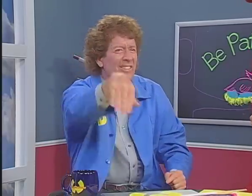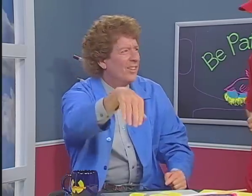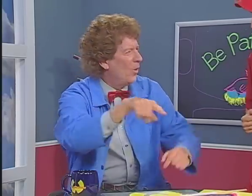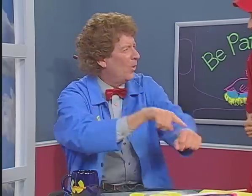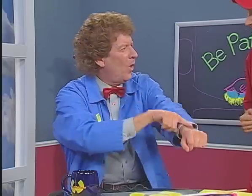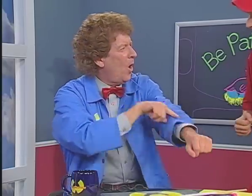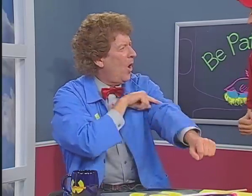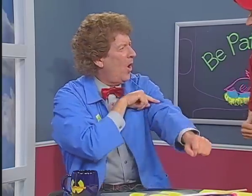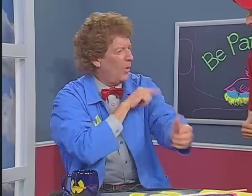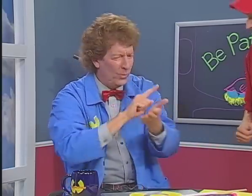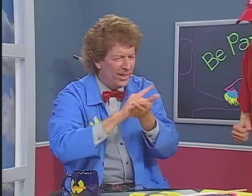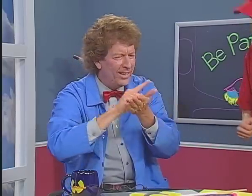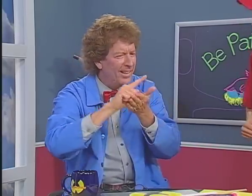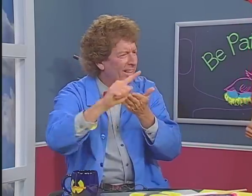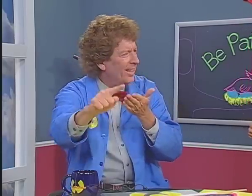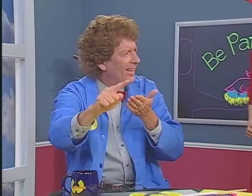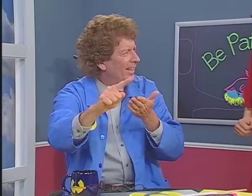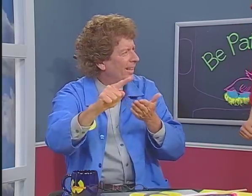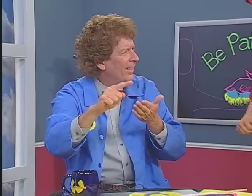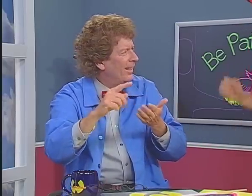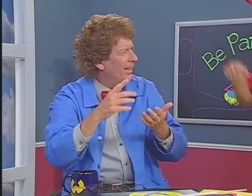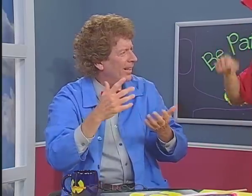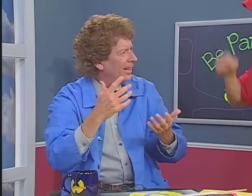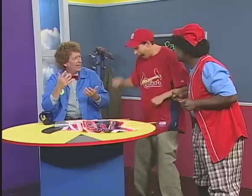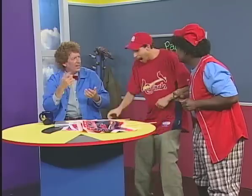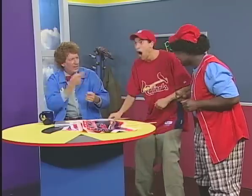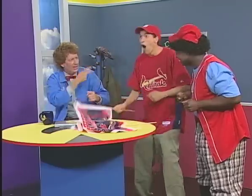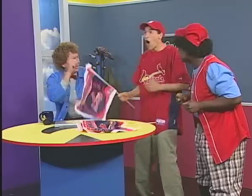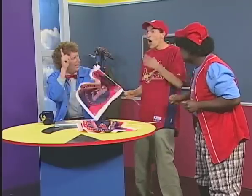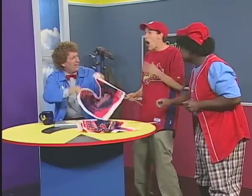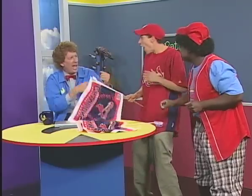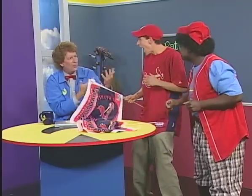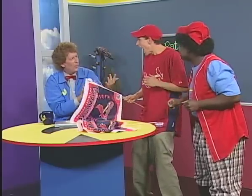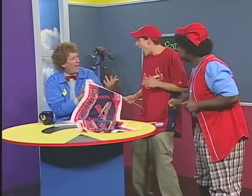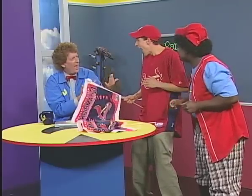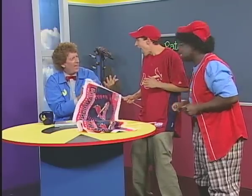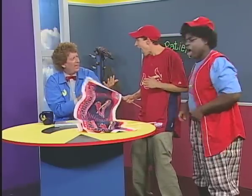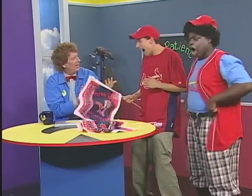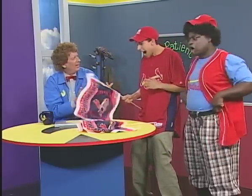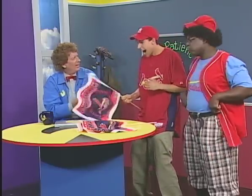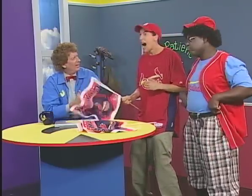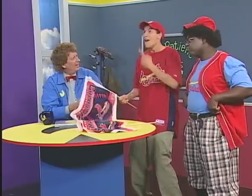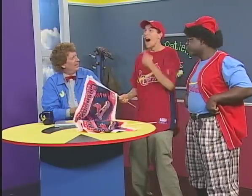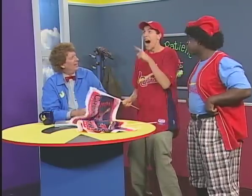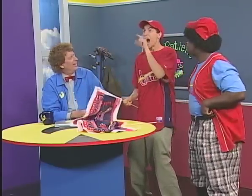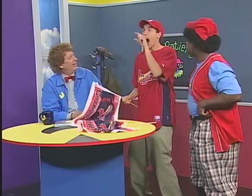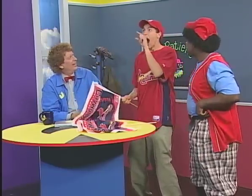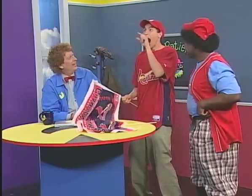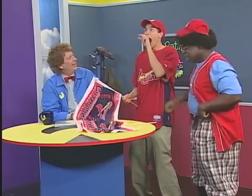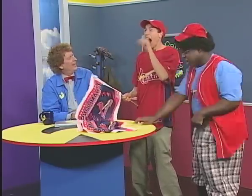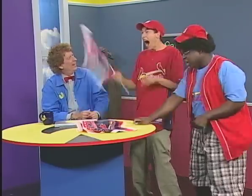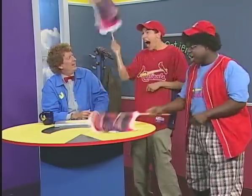THAT'S A LONG WEEK. YEAH YEAH. YOU JUST CAN'T WAIT, HUH? GO CARDINALS!